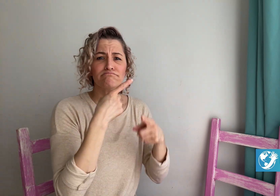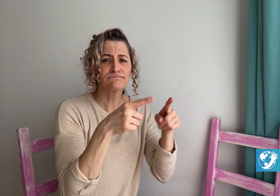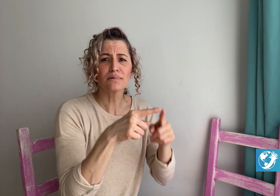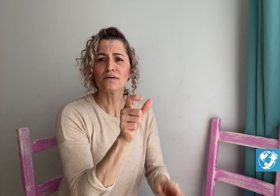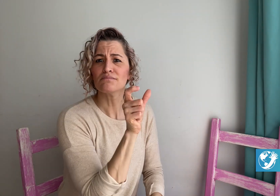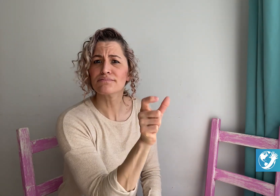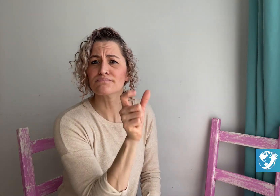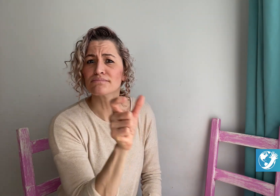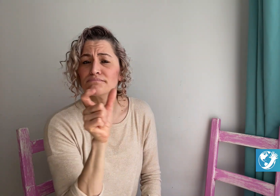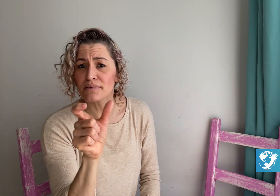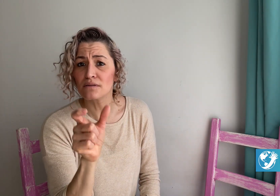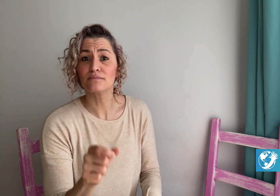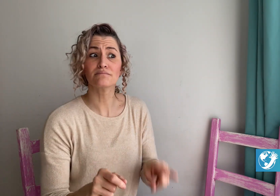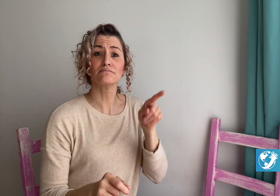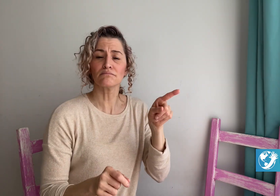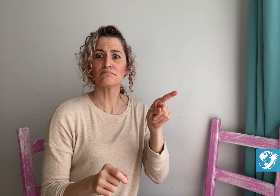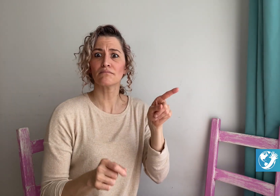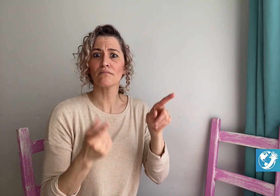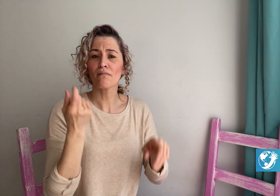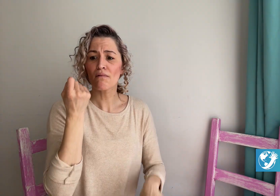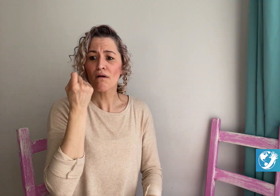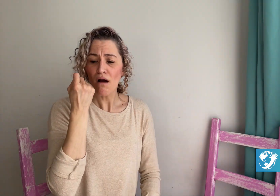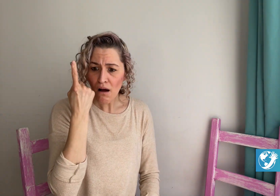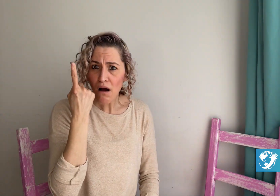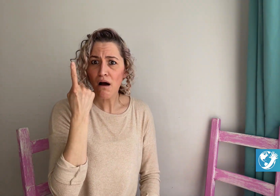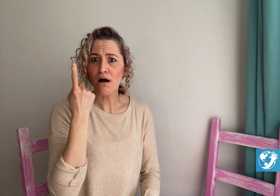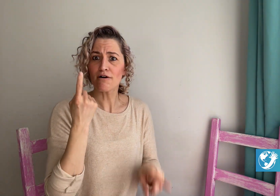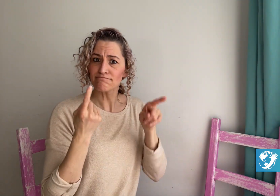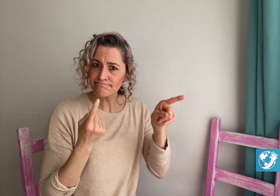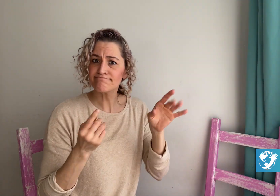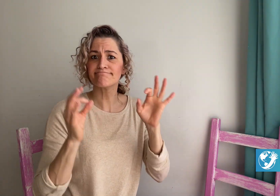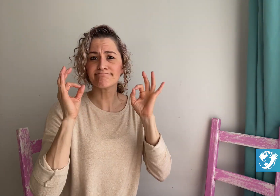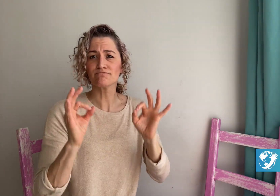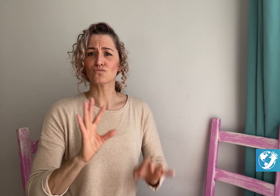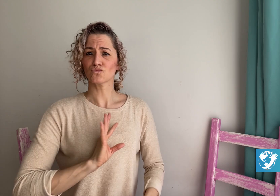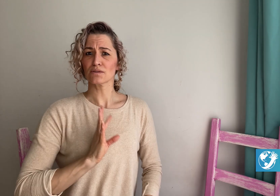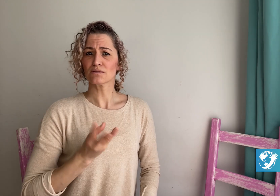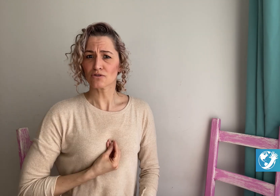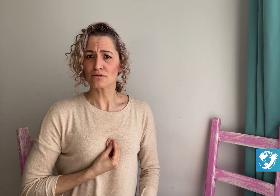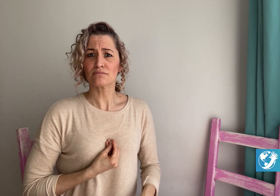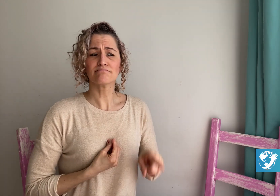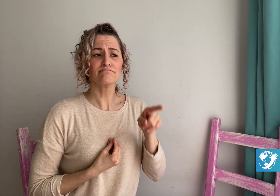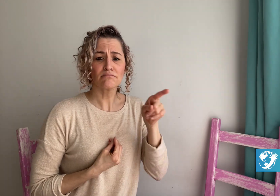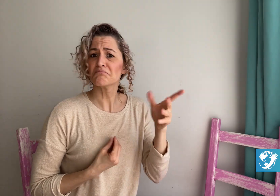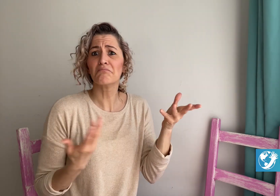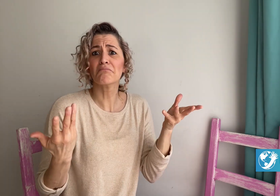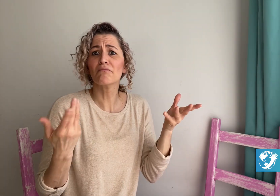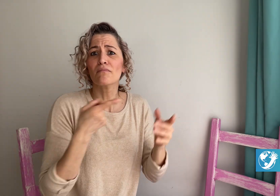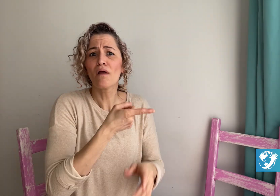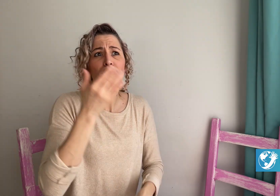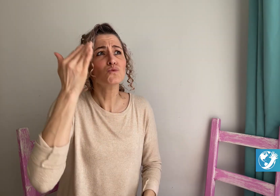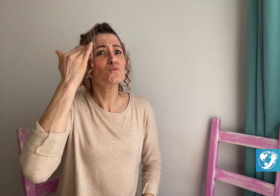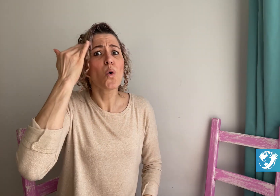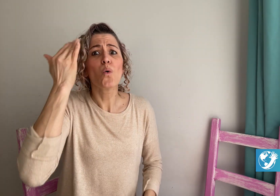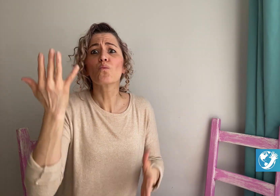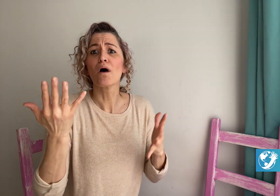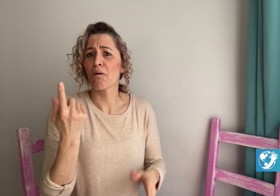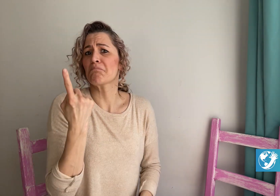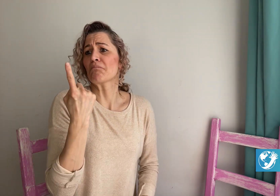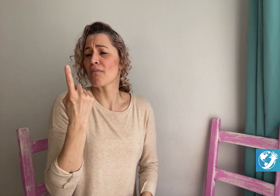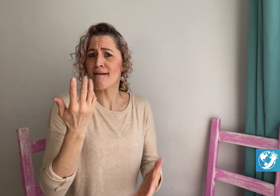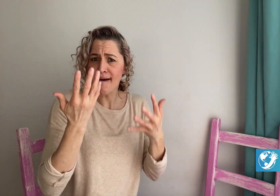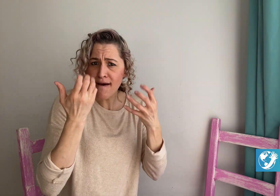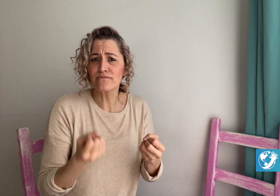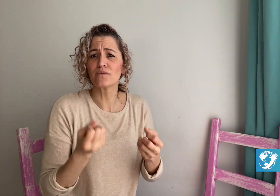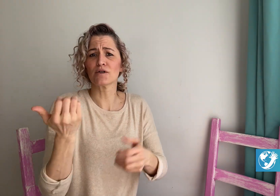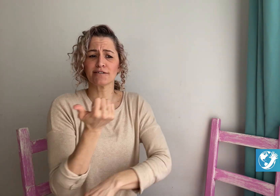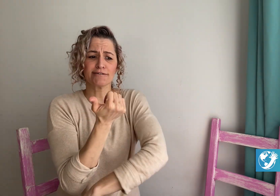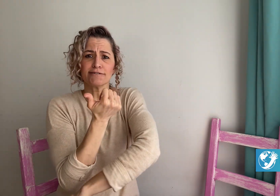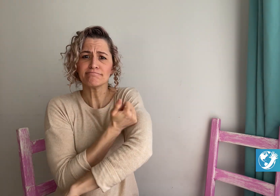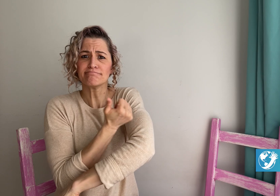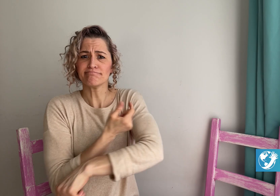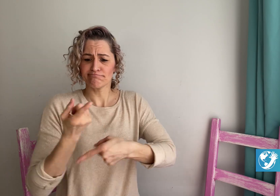When he realized he was transgender, he only knew